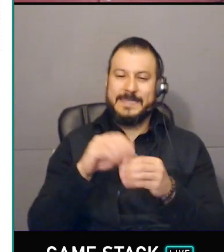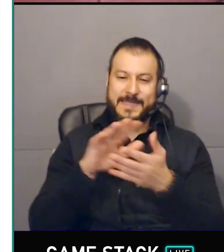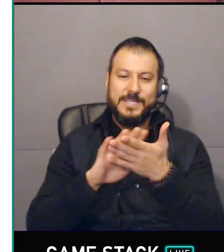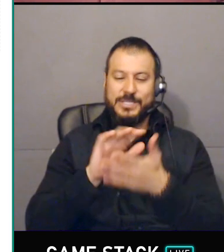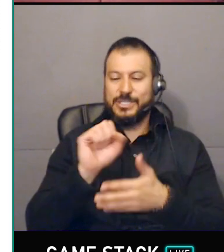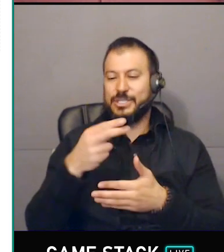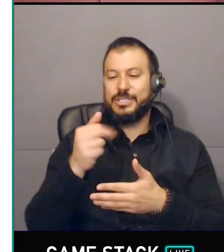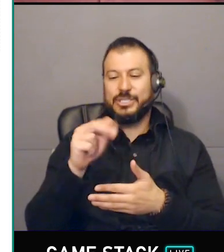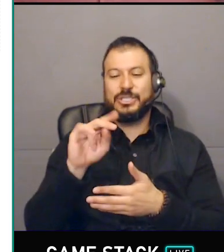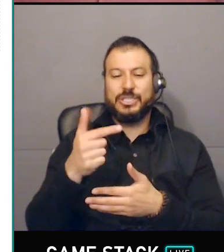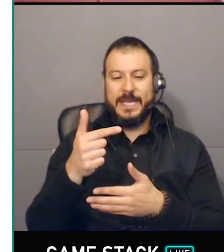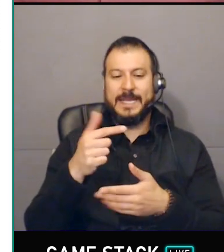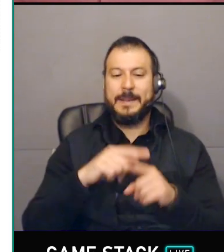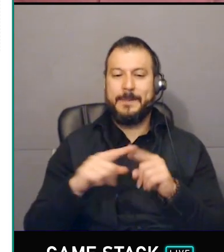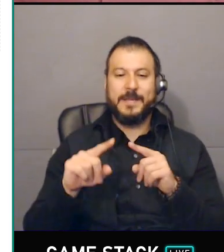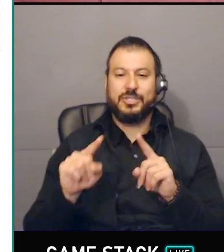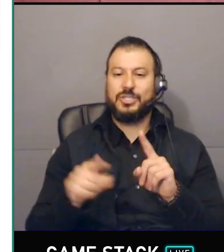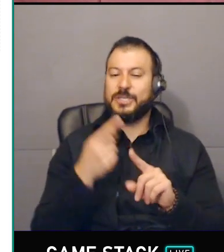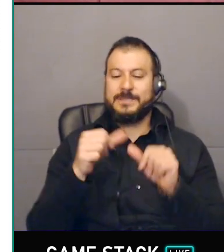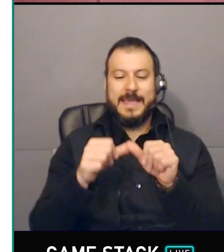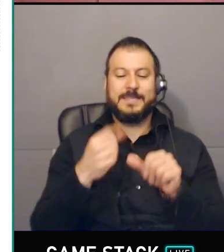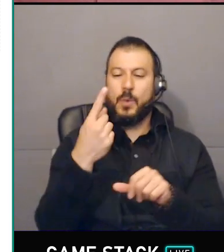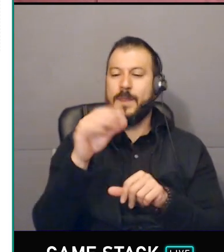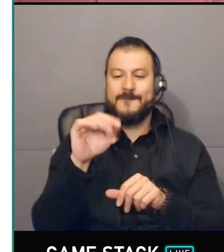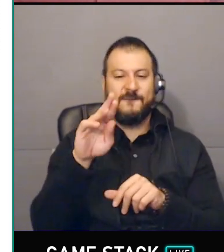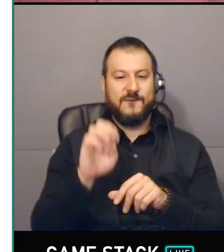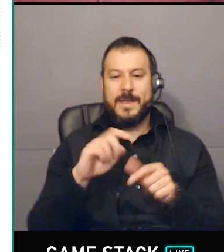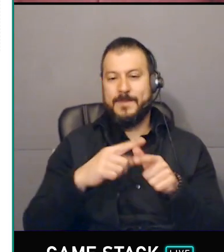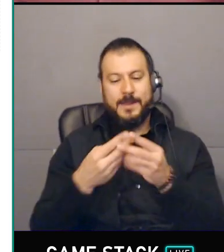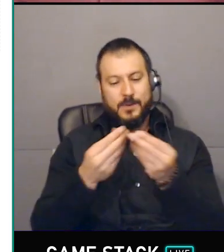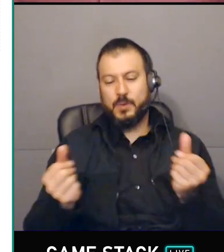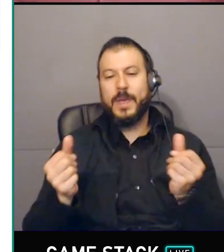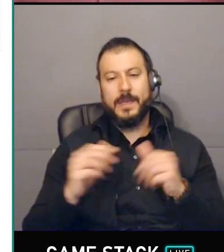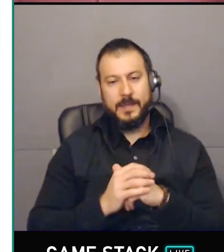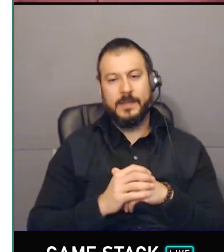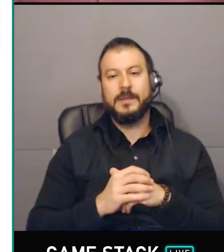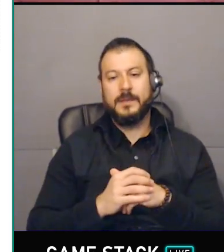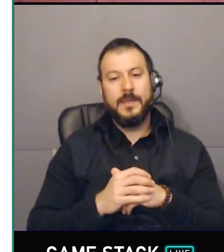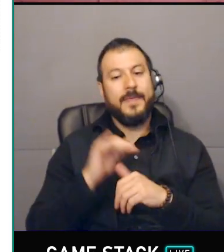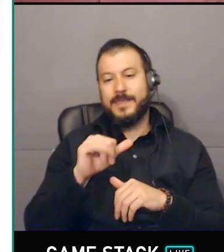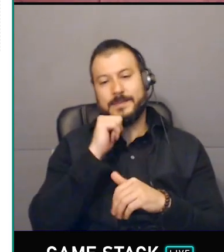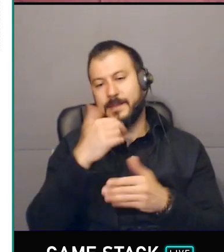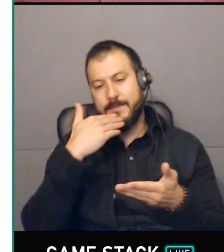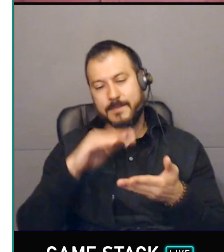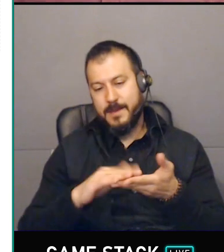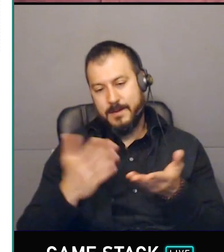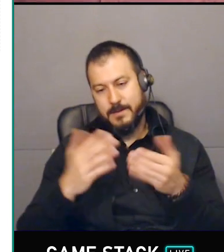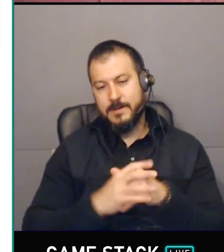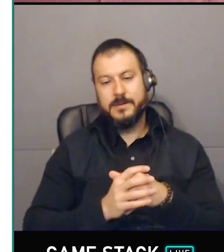but it's transient. It just lasts one frame, and then it goes away. And that's not bad at all.